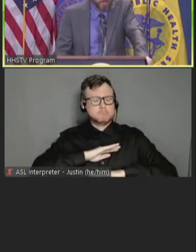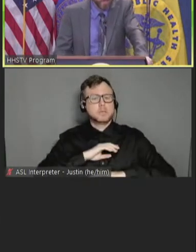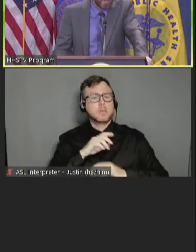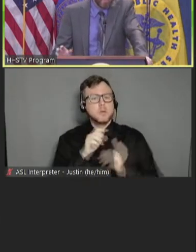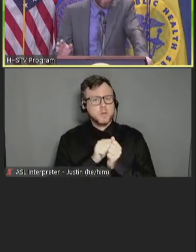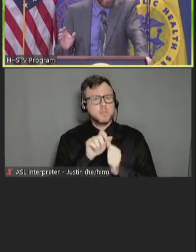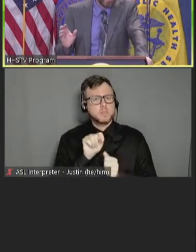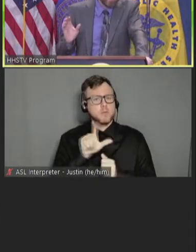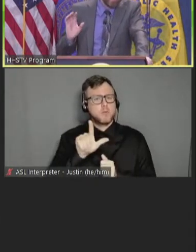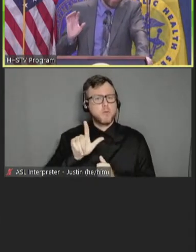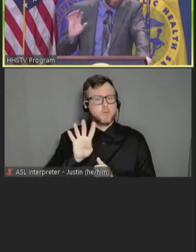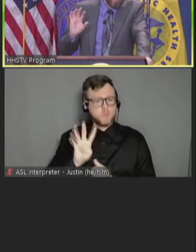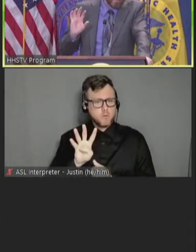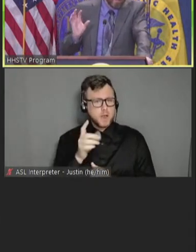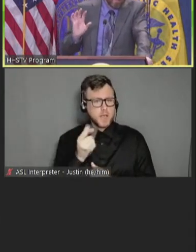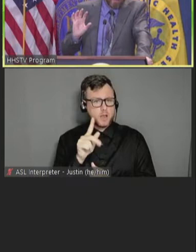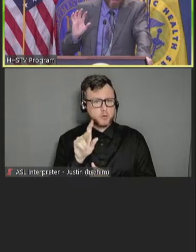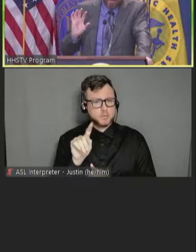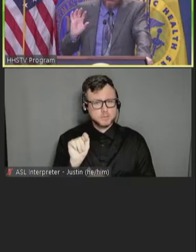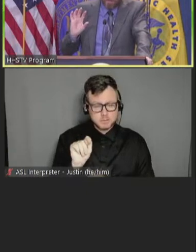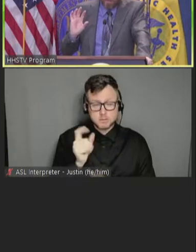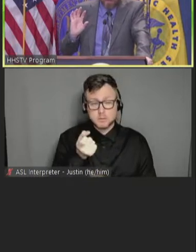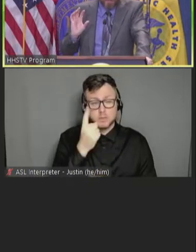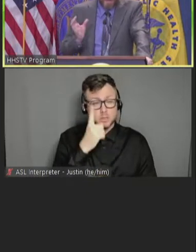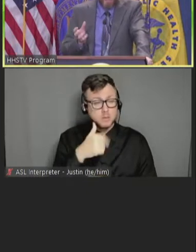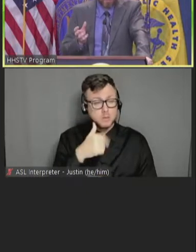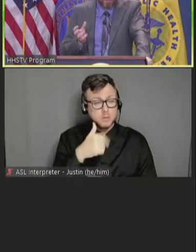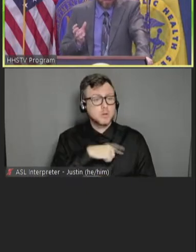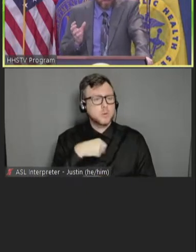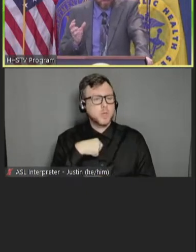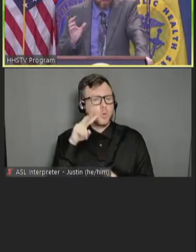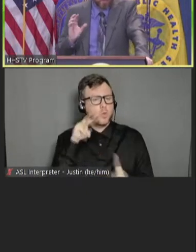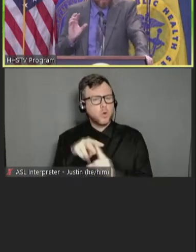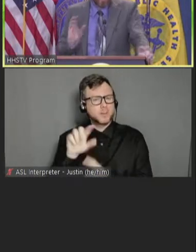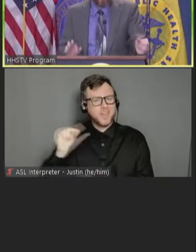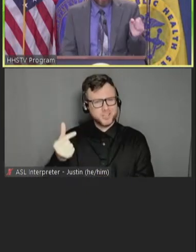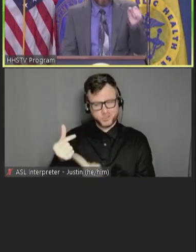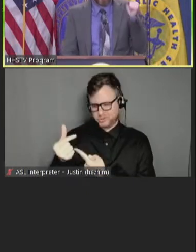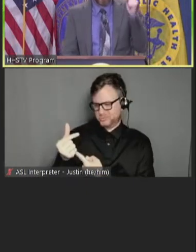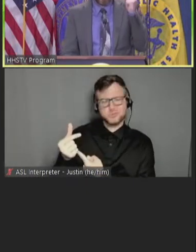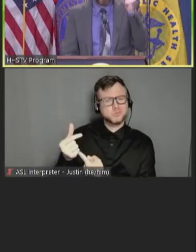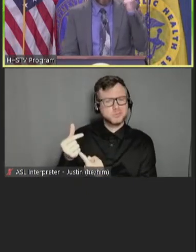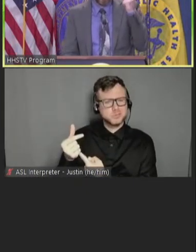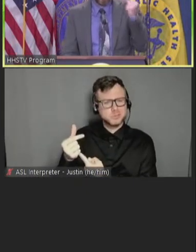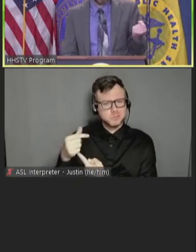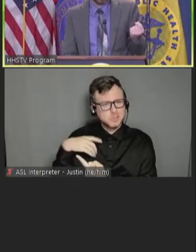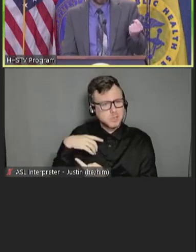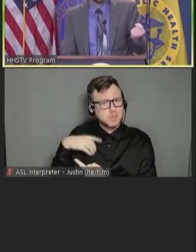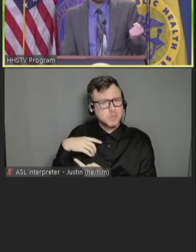and that also affected how we looked at the antigen because if you took half a morphine